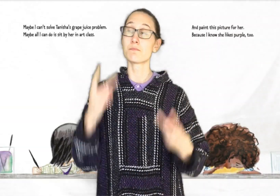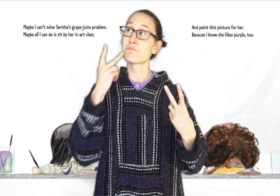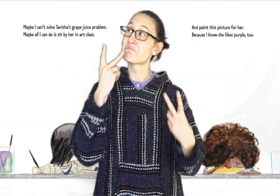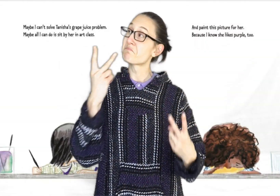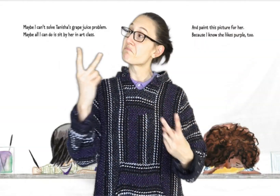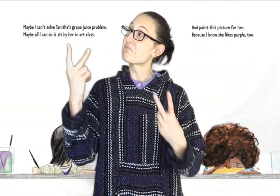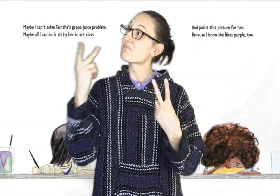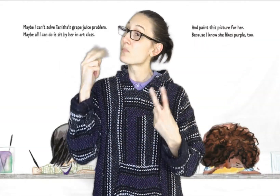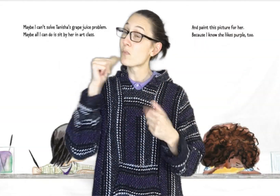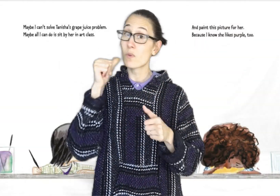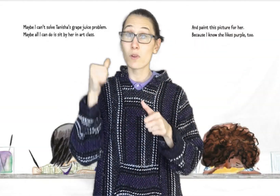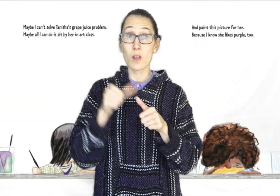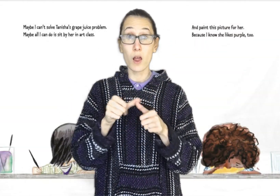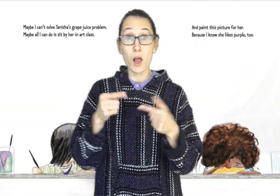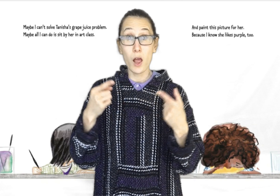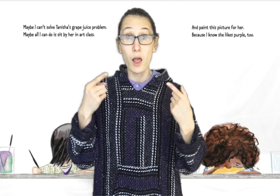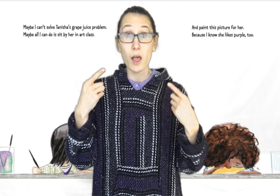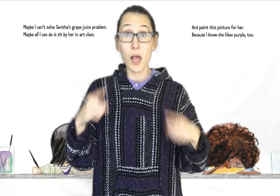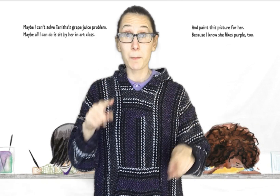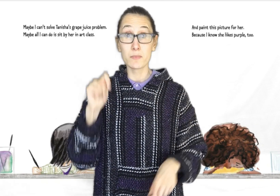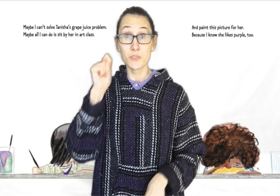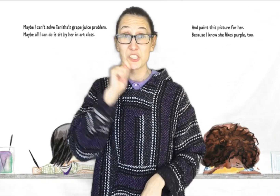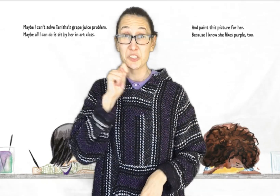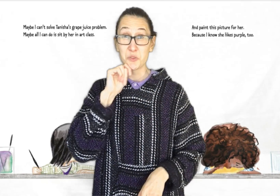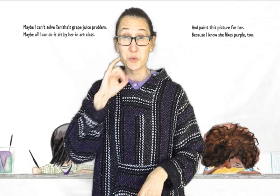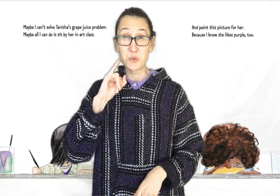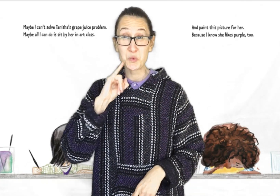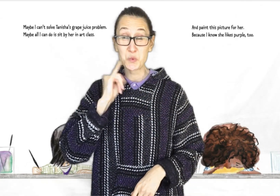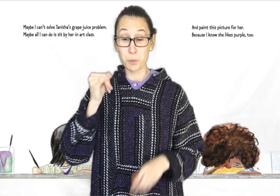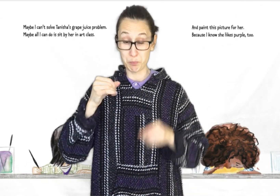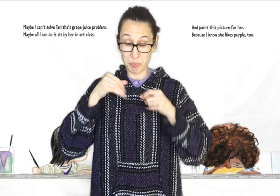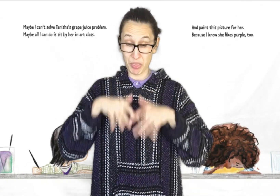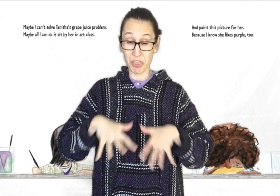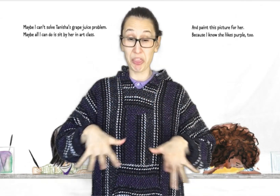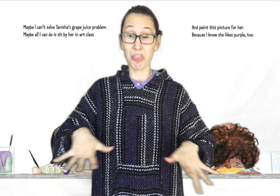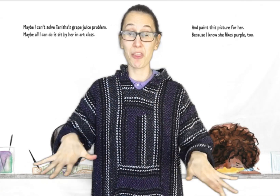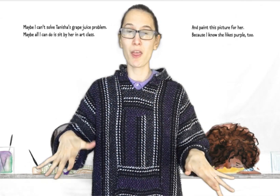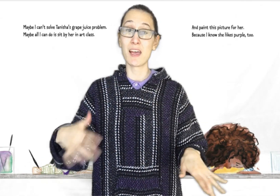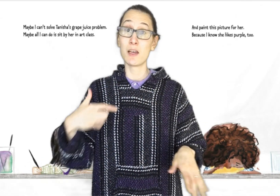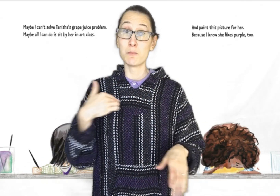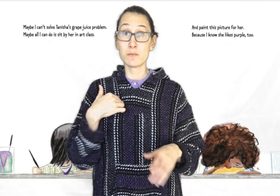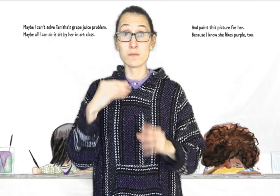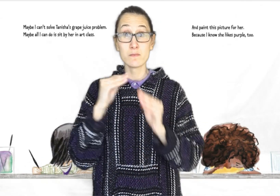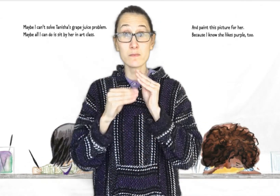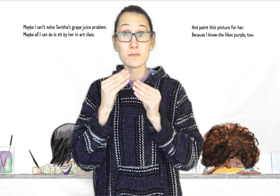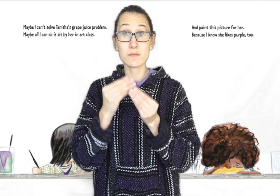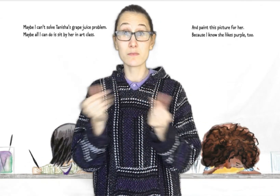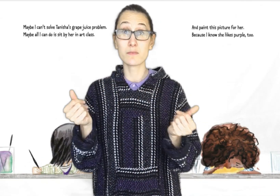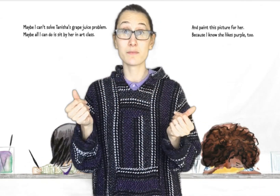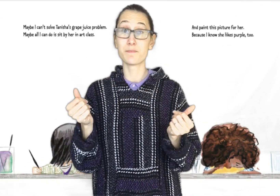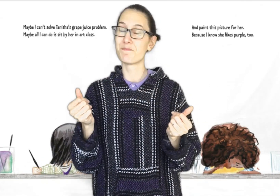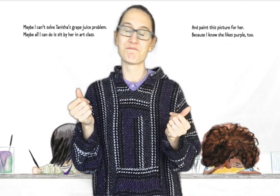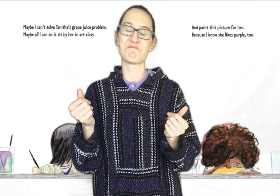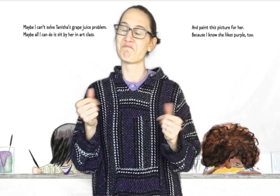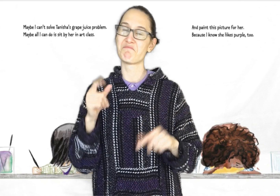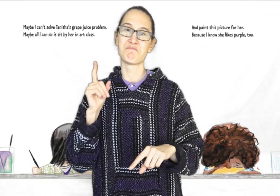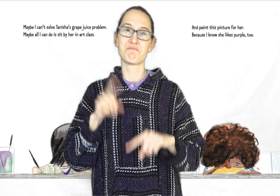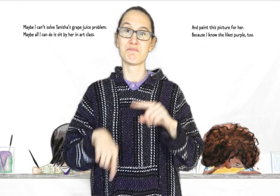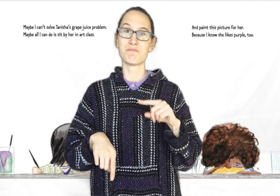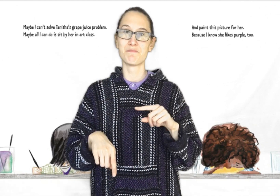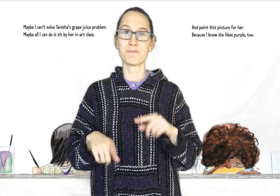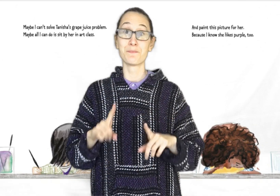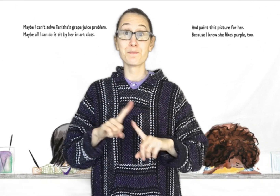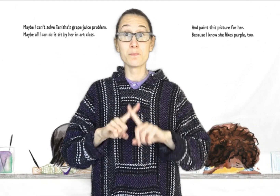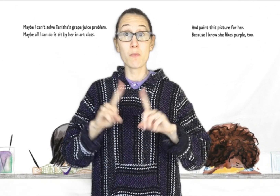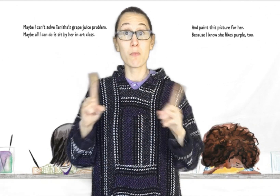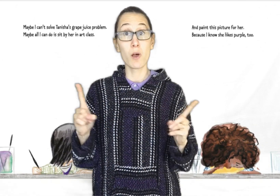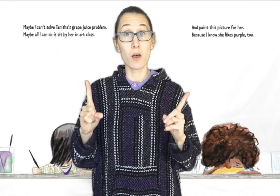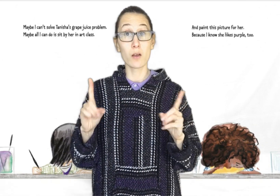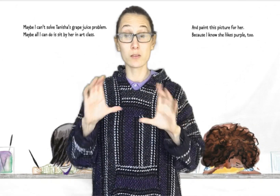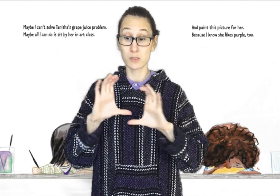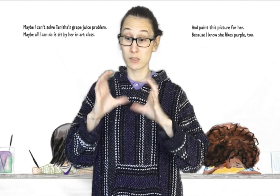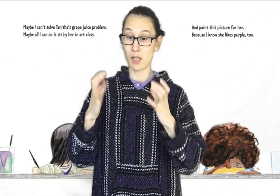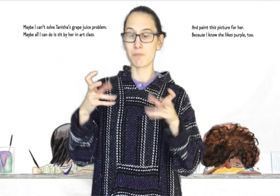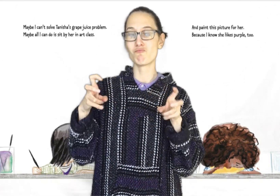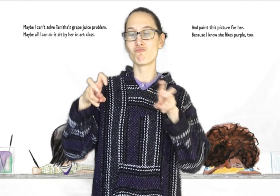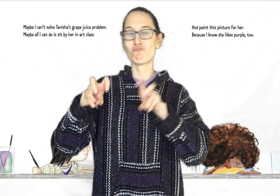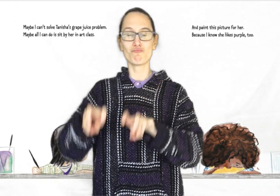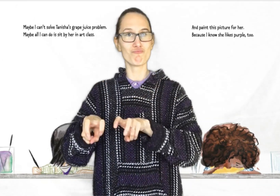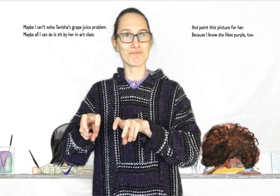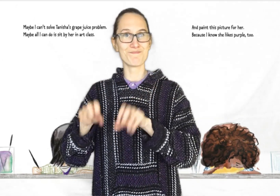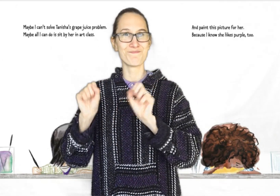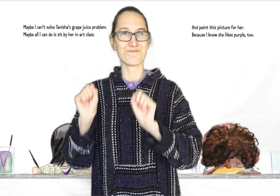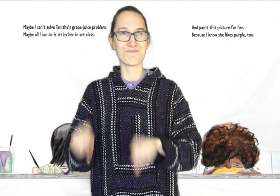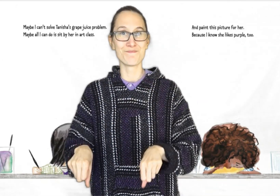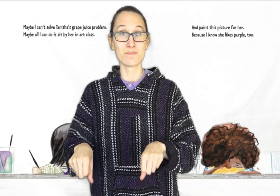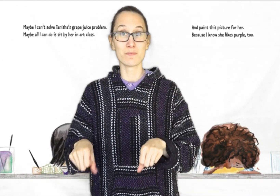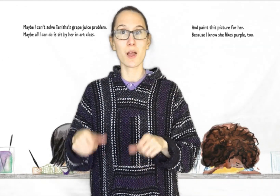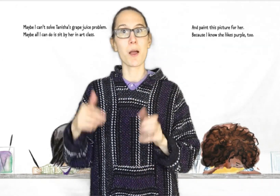Maybe I can't solve Tanisha's grape juice problem. Maybe all I can do is sit by her in art class